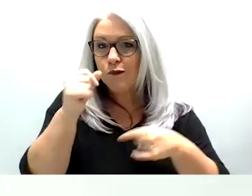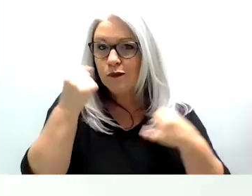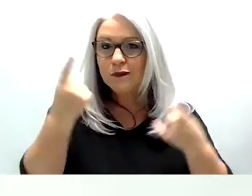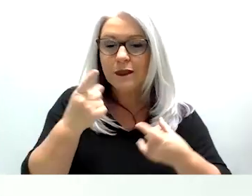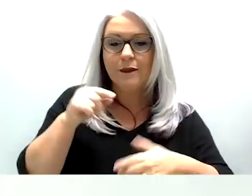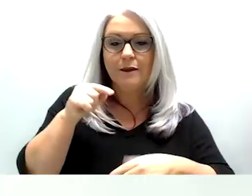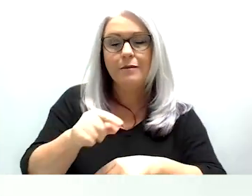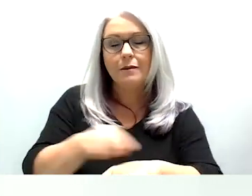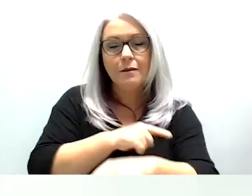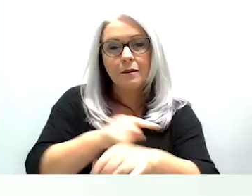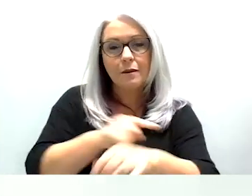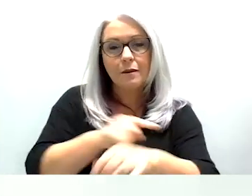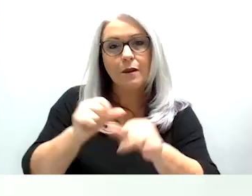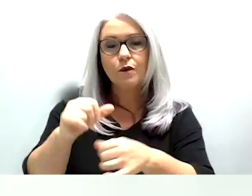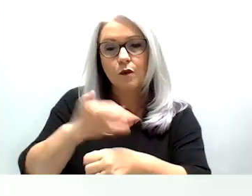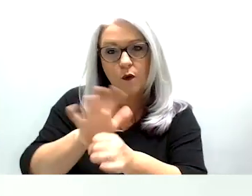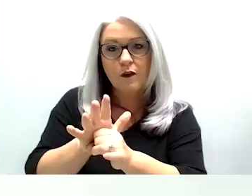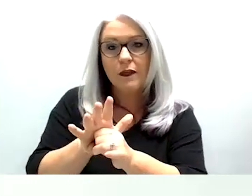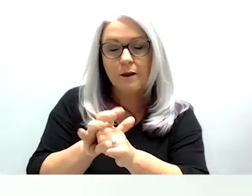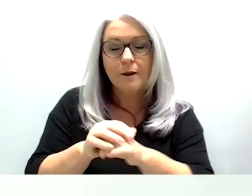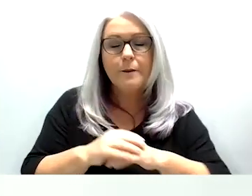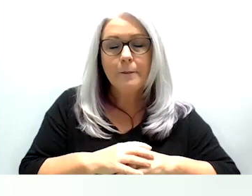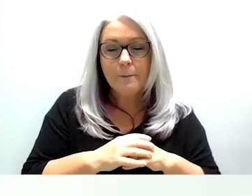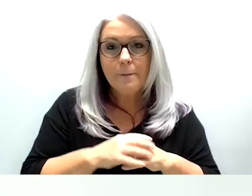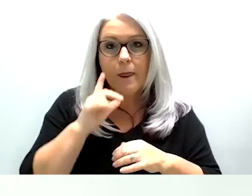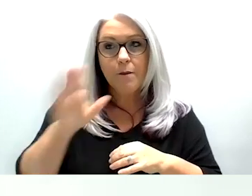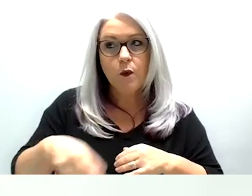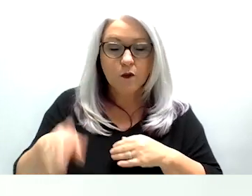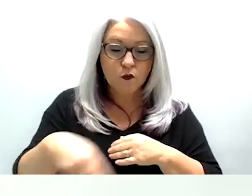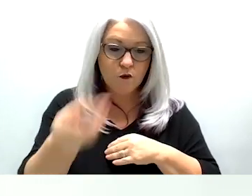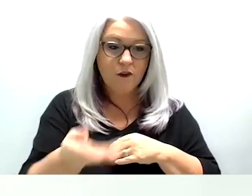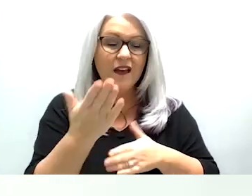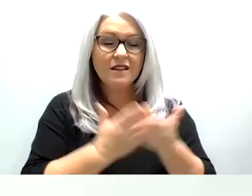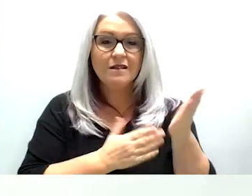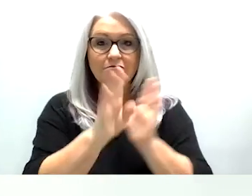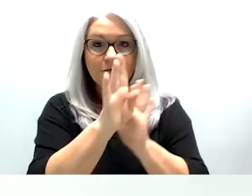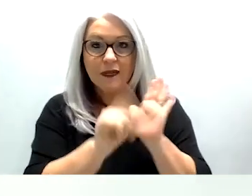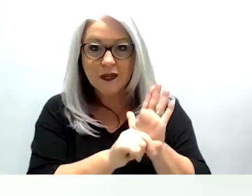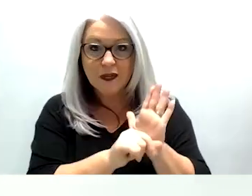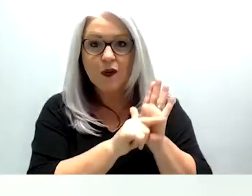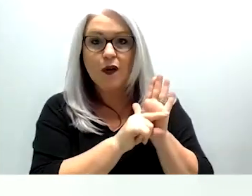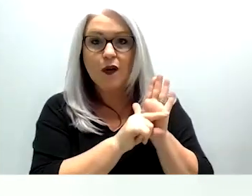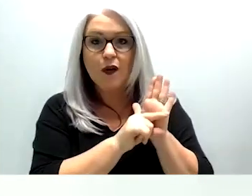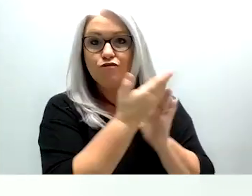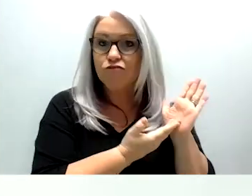education and the employment context. And so I'm going to provide a little bit of background on the law. And the state of